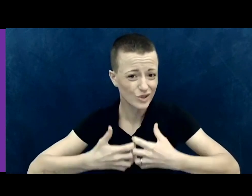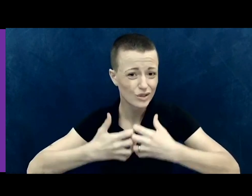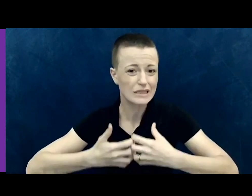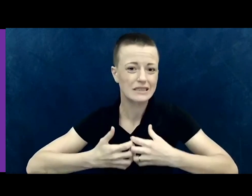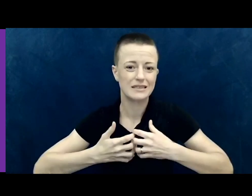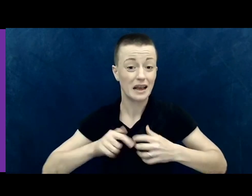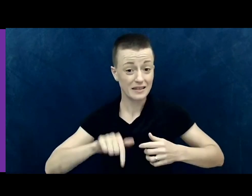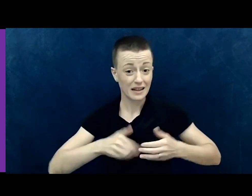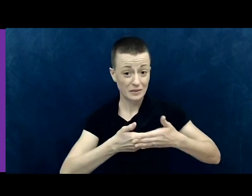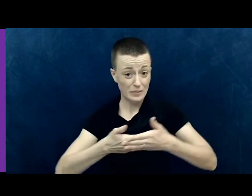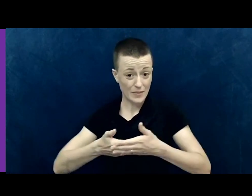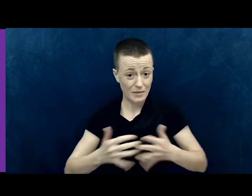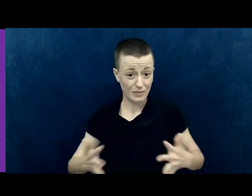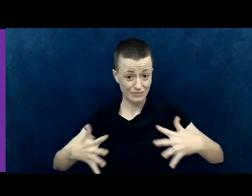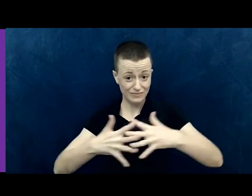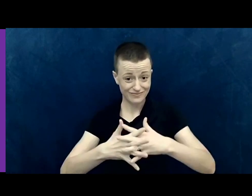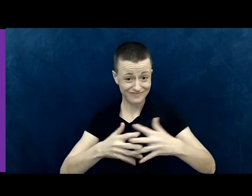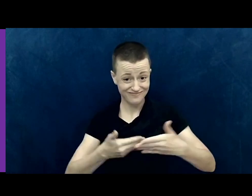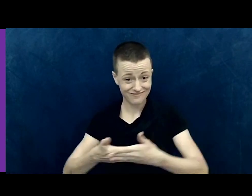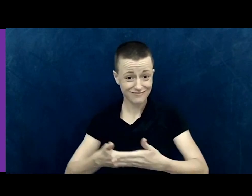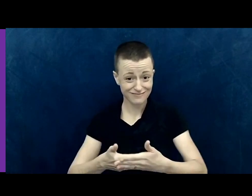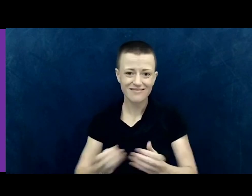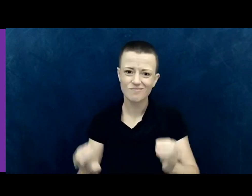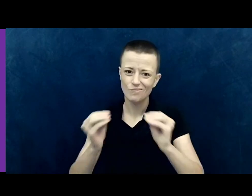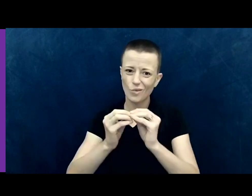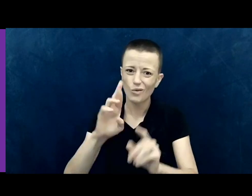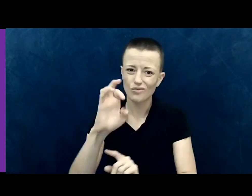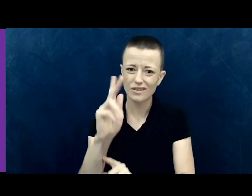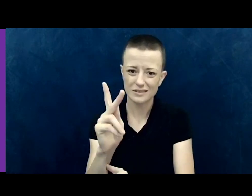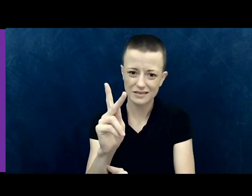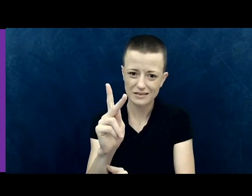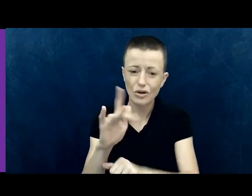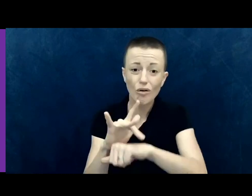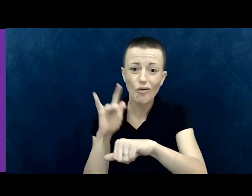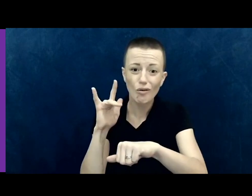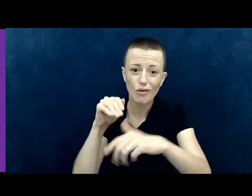Their babies are also at high risk with much higher rates of pre-term birth.